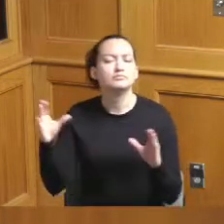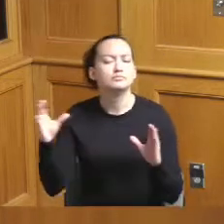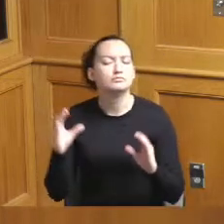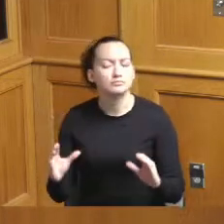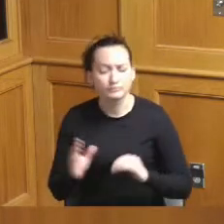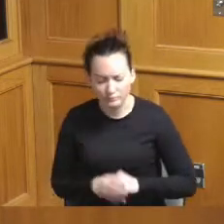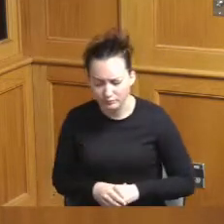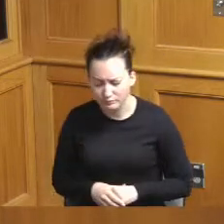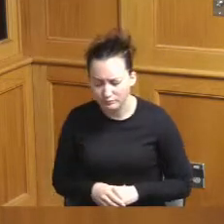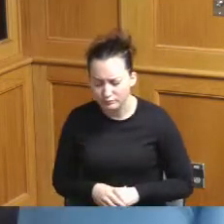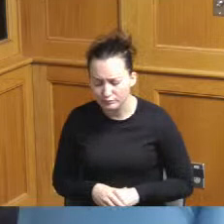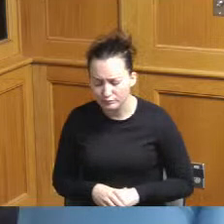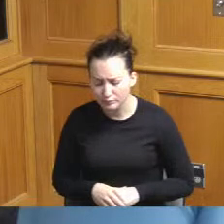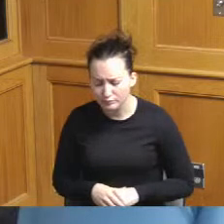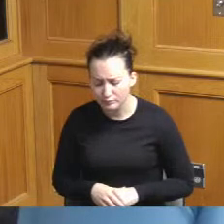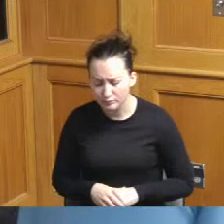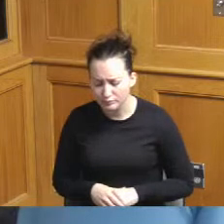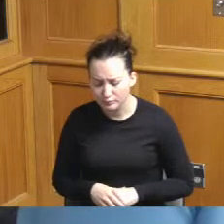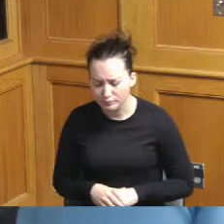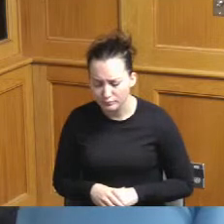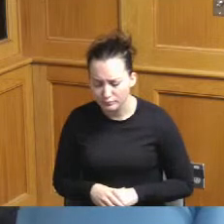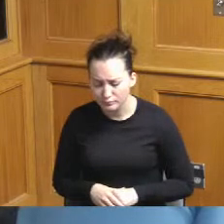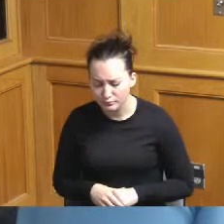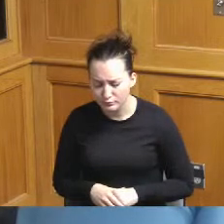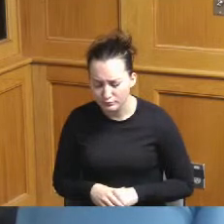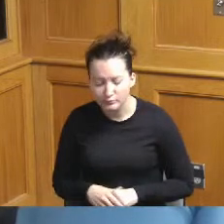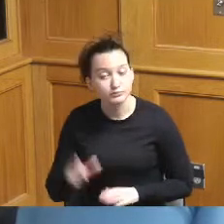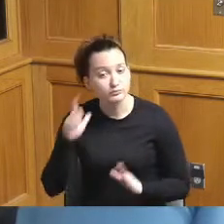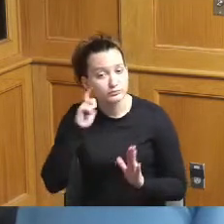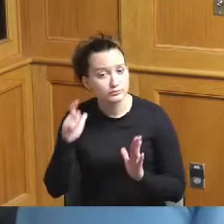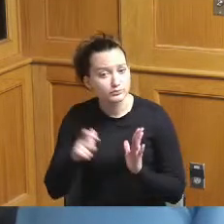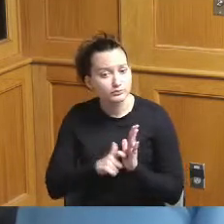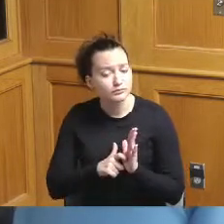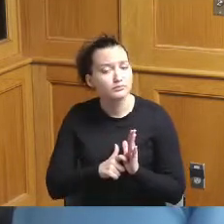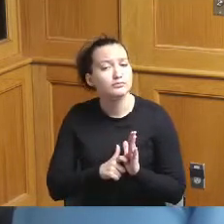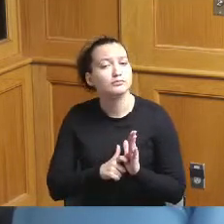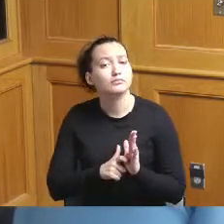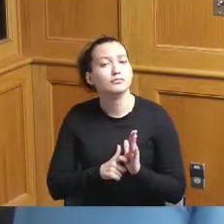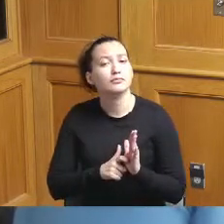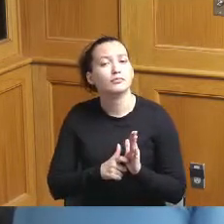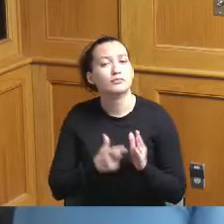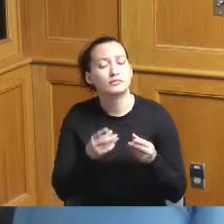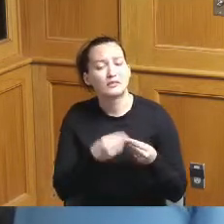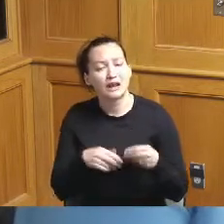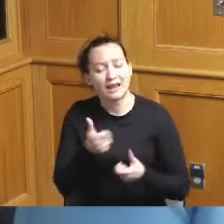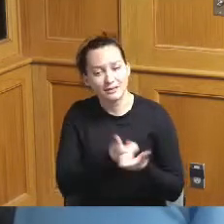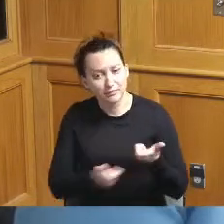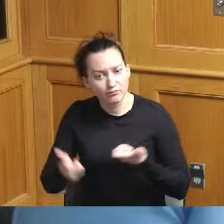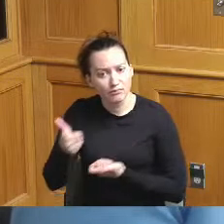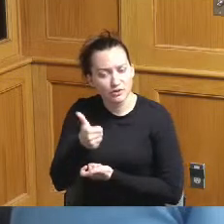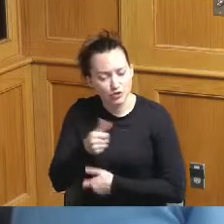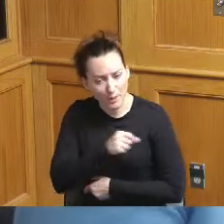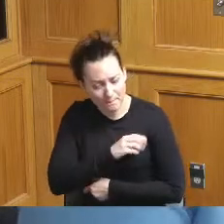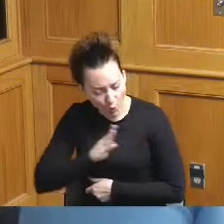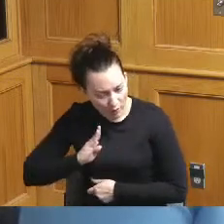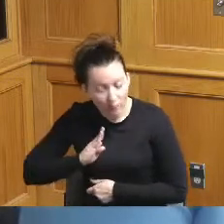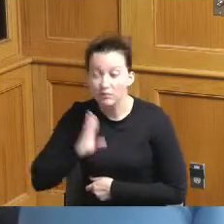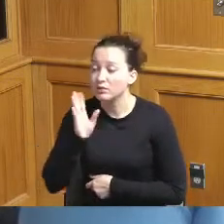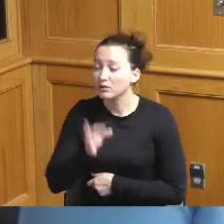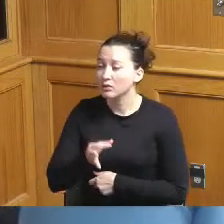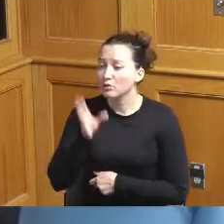to acknowledge the self and the Administrator in our board we're going to be hosting an